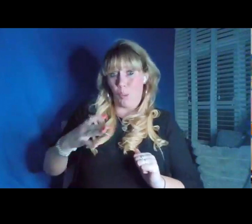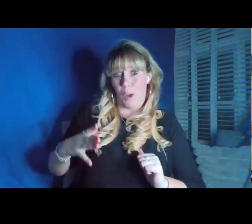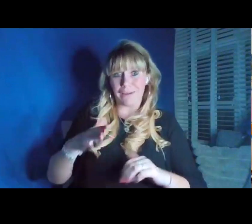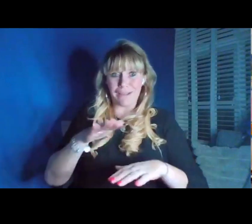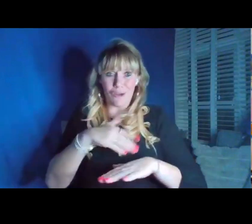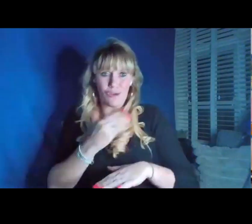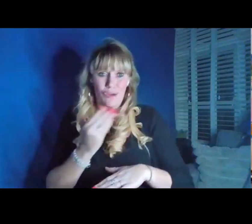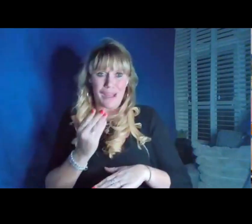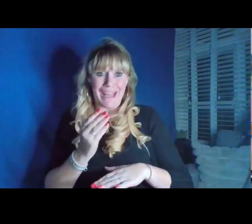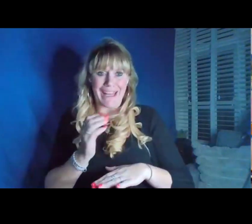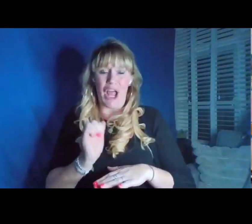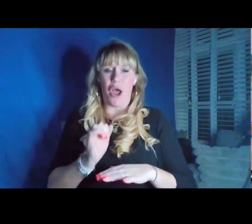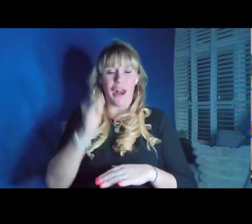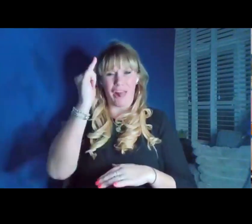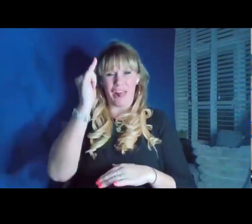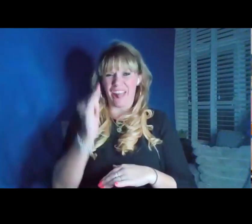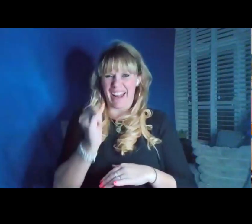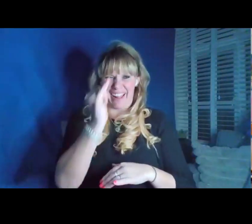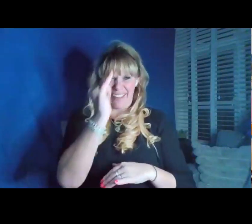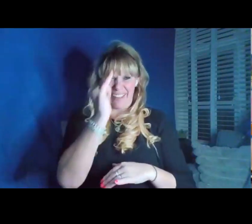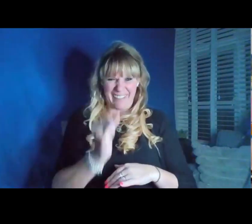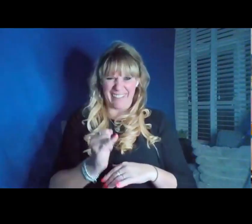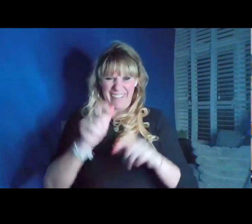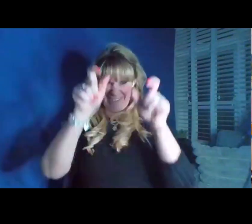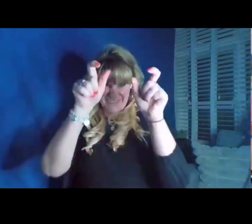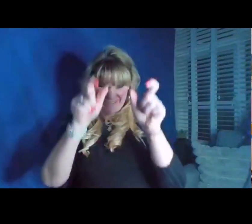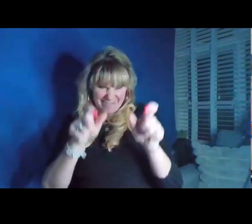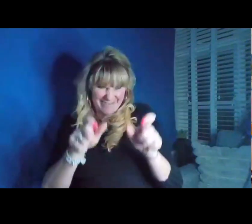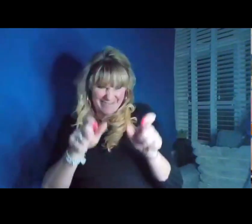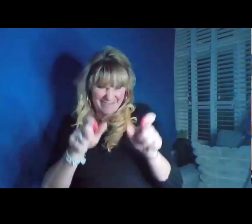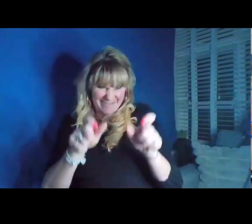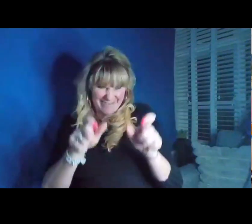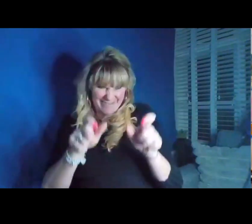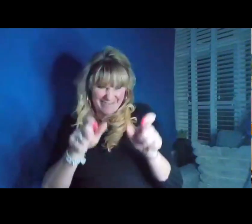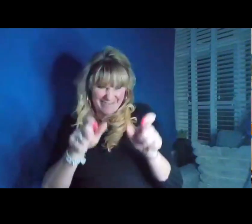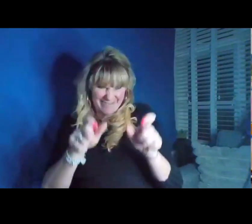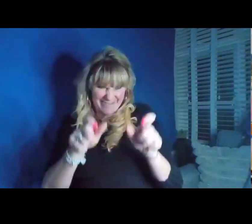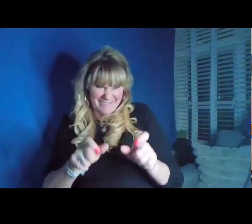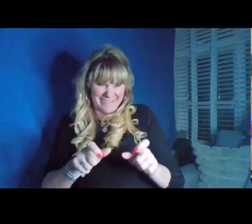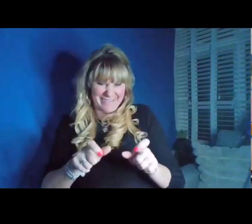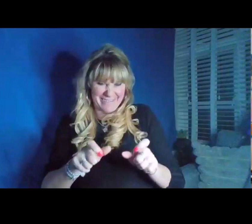Linda in the velveteens, Linda who was 17,